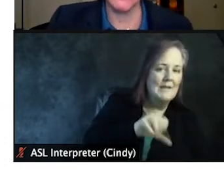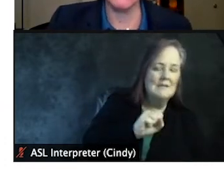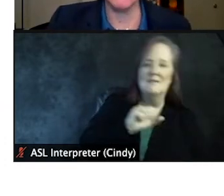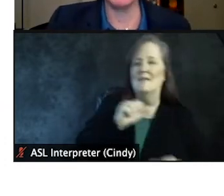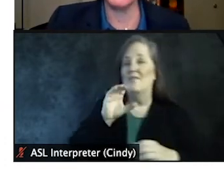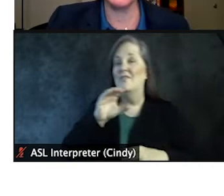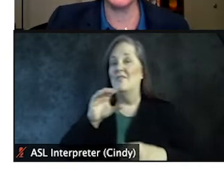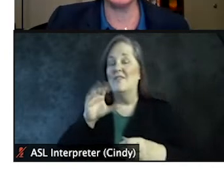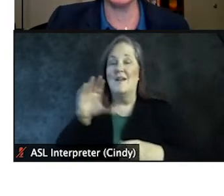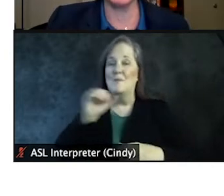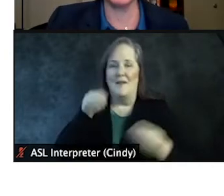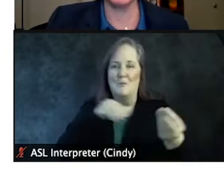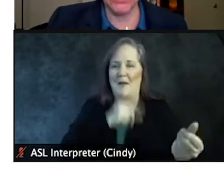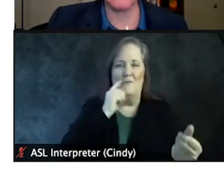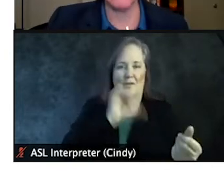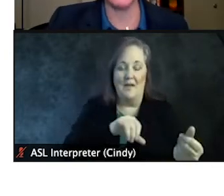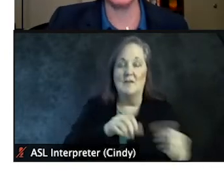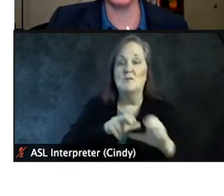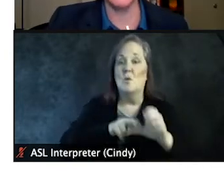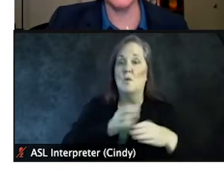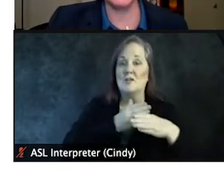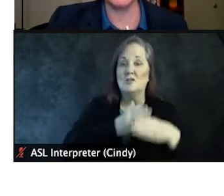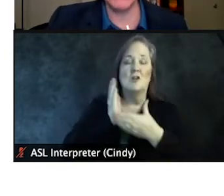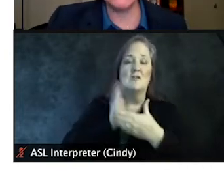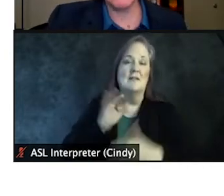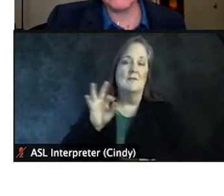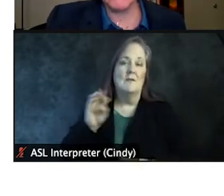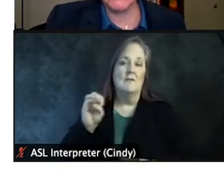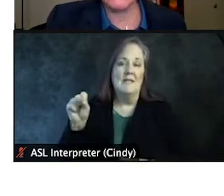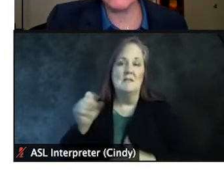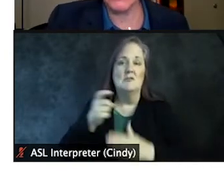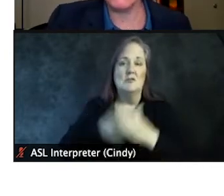And opposition, the Democratic Party, Green and Peace and Freedom parties as well.